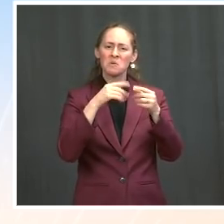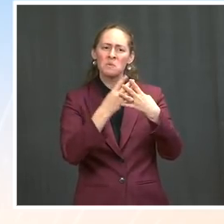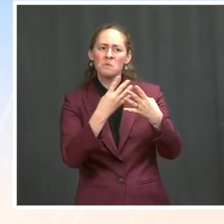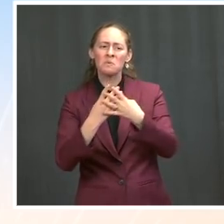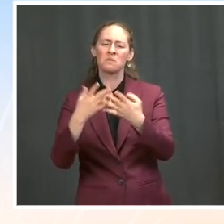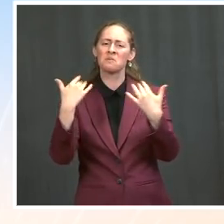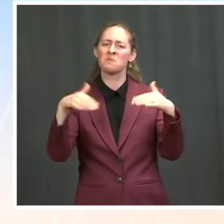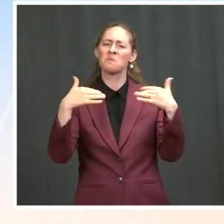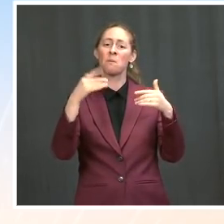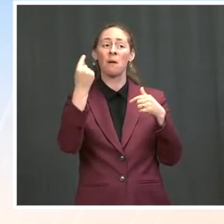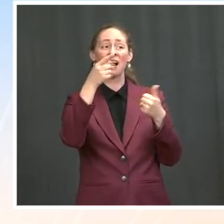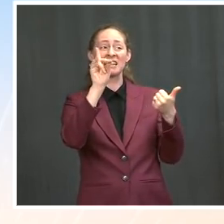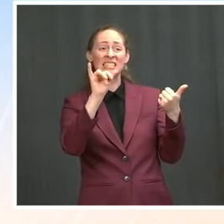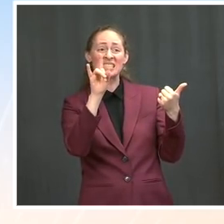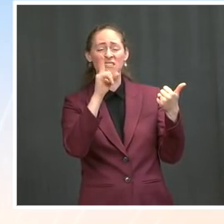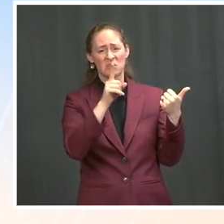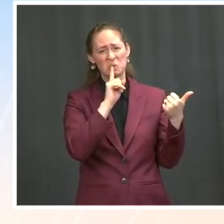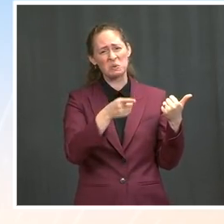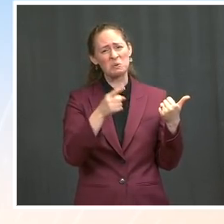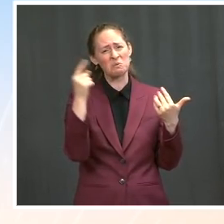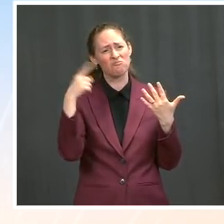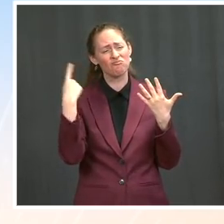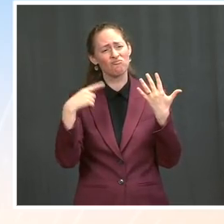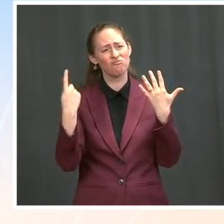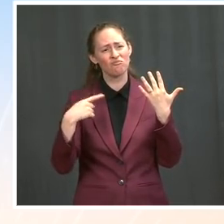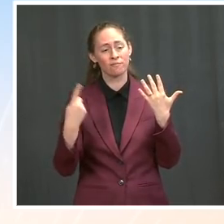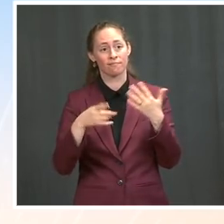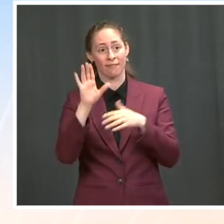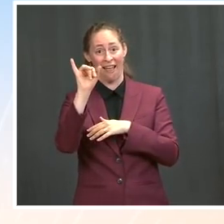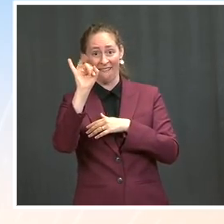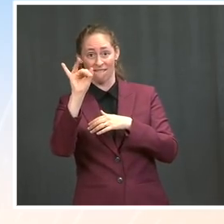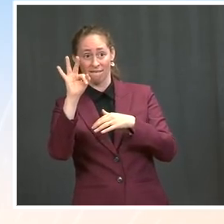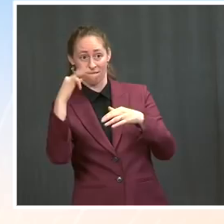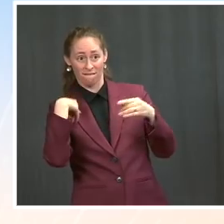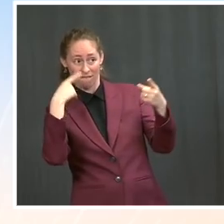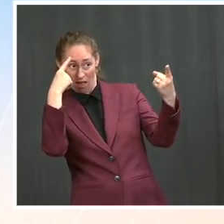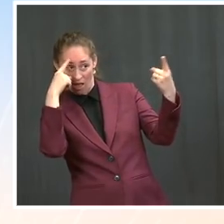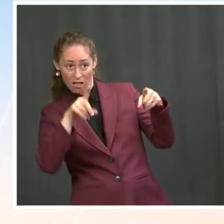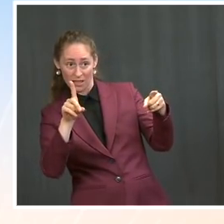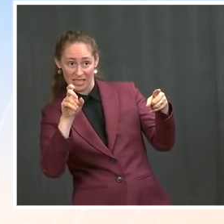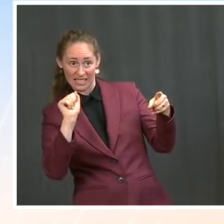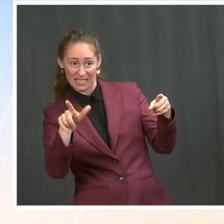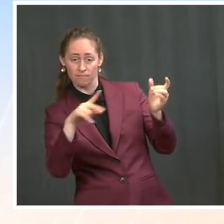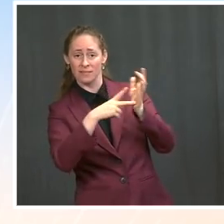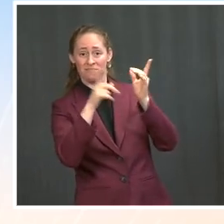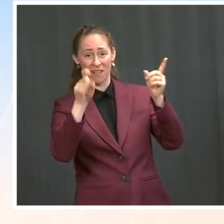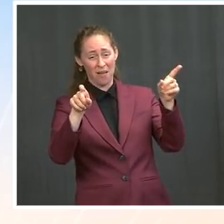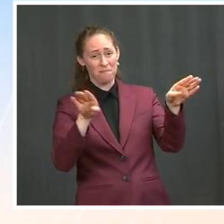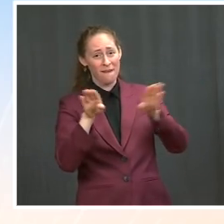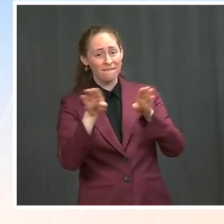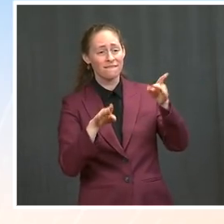if we get to the point where we have a deal. But what is in the interest of the United States? What's interest -- in the interests of the United States